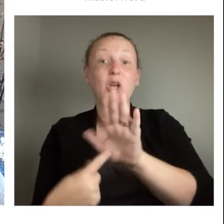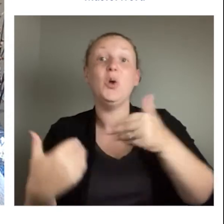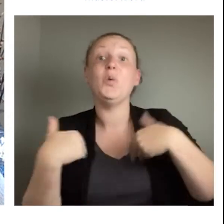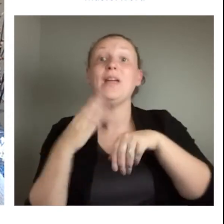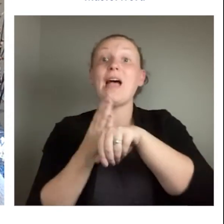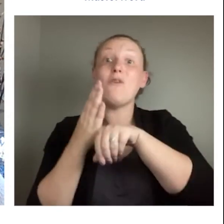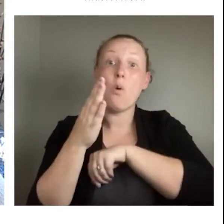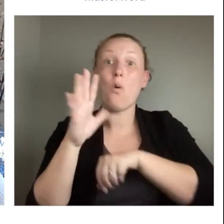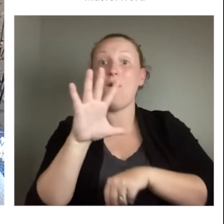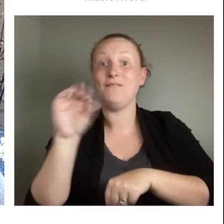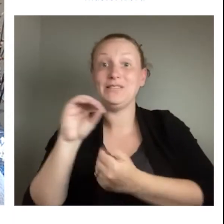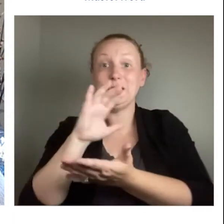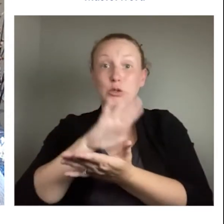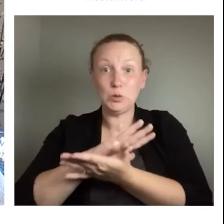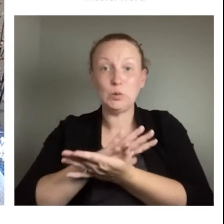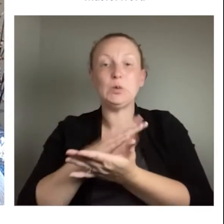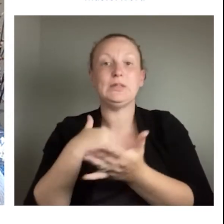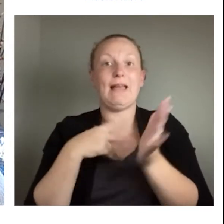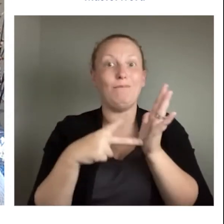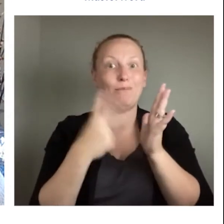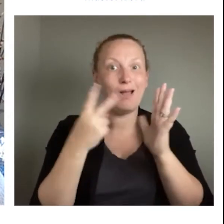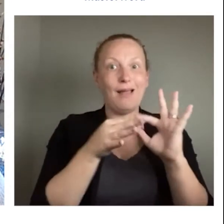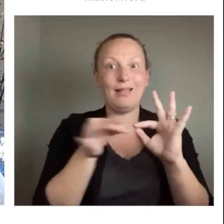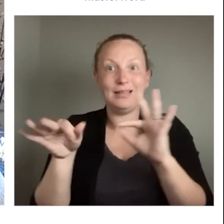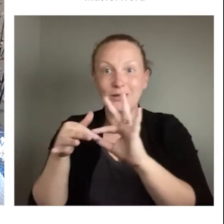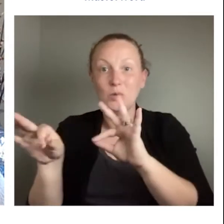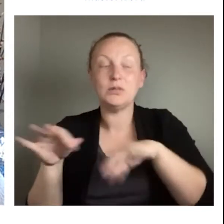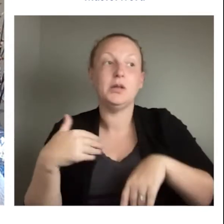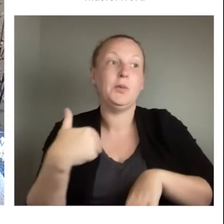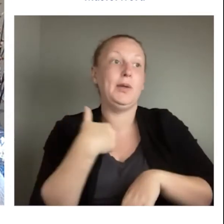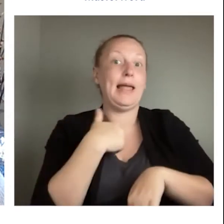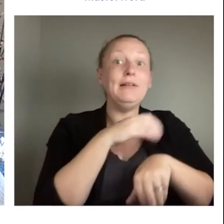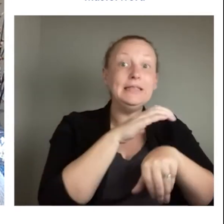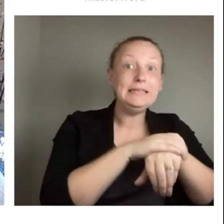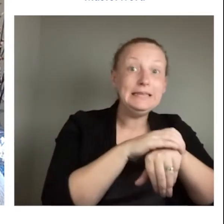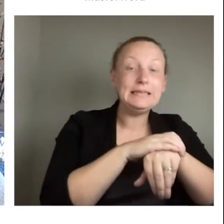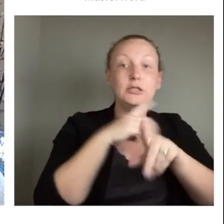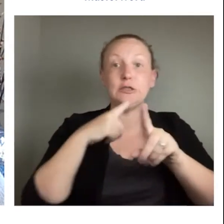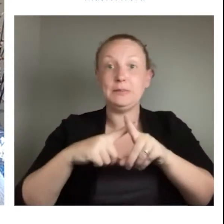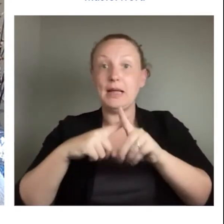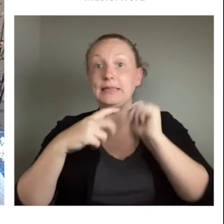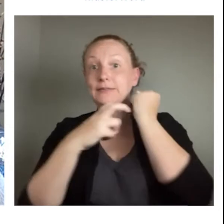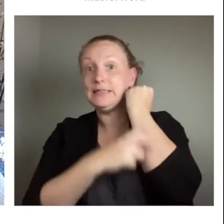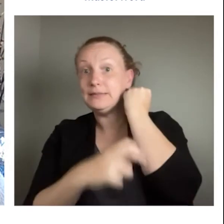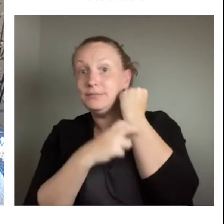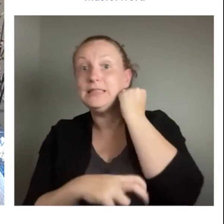schools in Spanish and Mandarin and in Vietnamese. So it's is a lot of work that we have ahead.